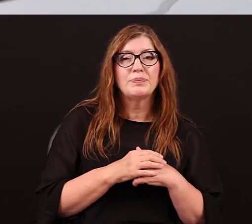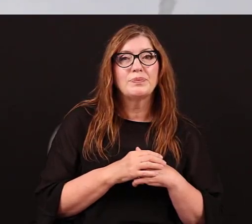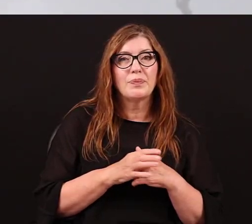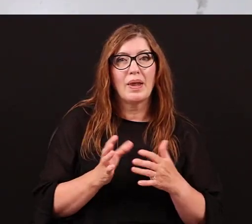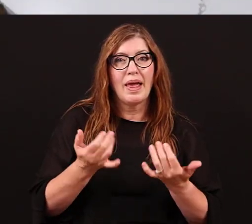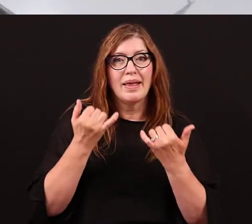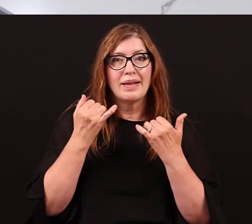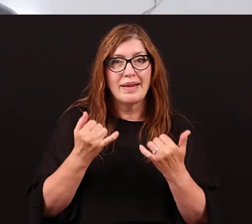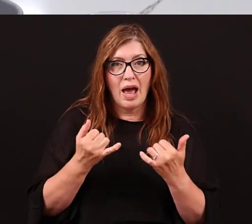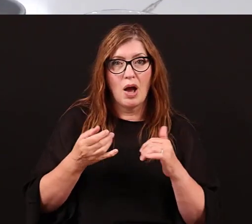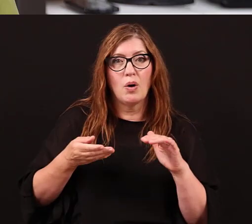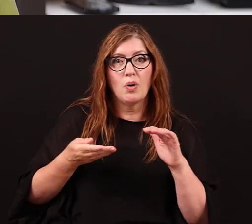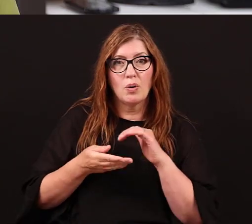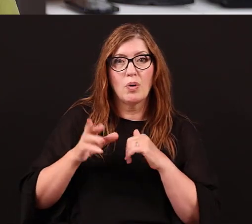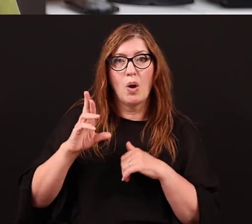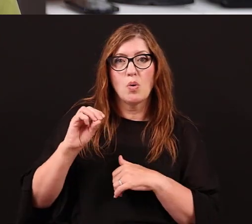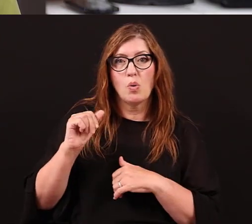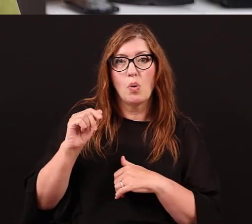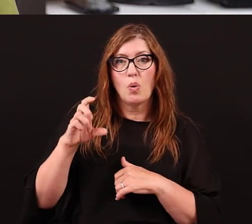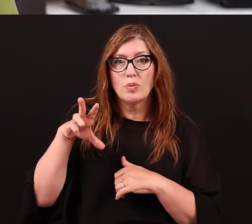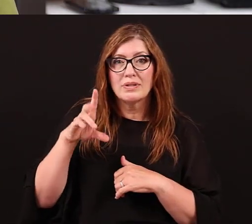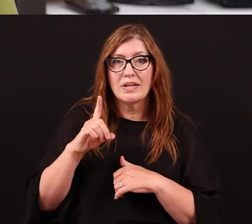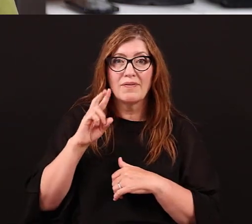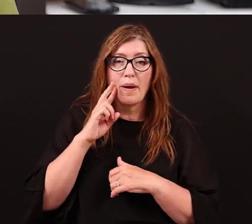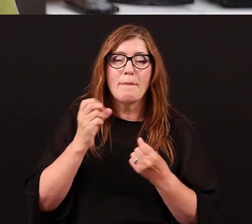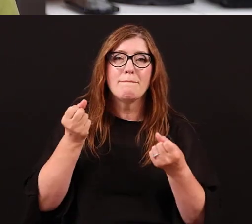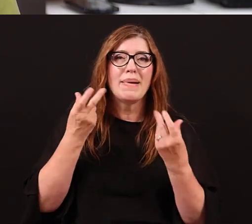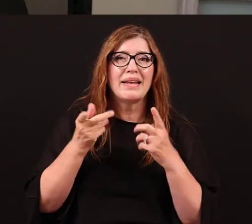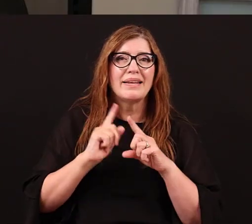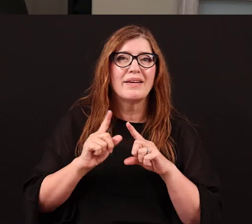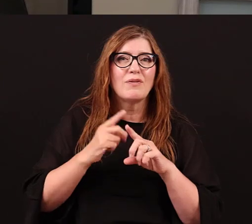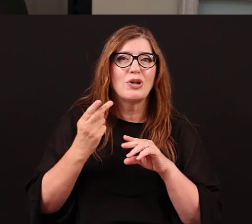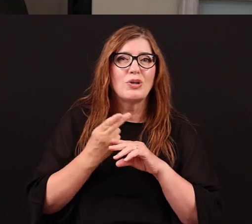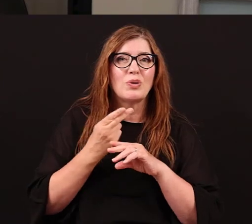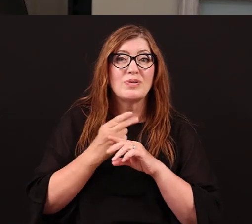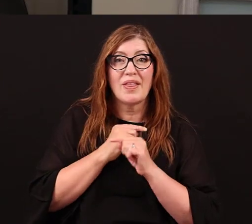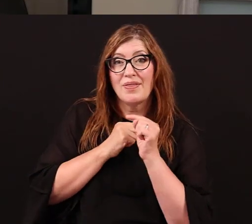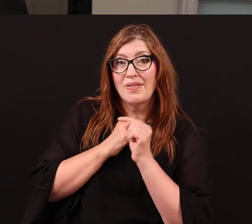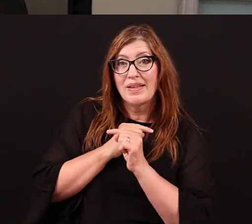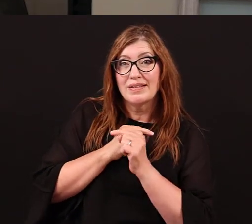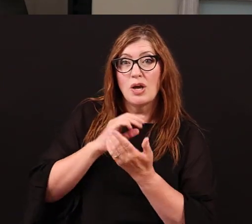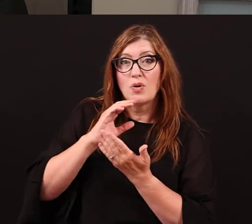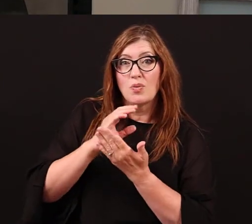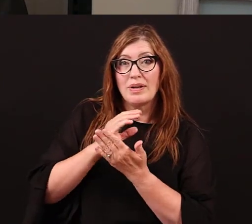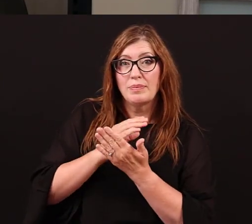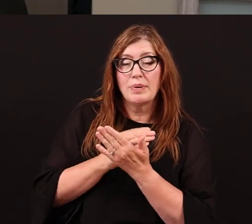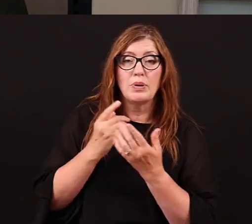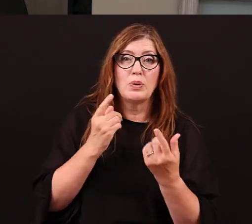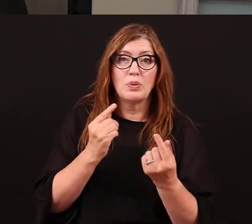So now with roasted vegetables, there's many uses of roasted vegetables. This particular recipe, what I'm gonna do is we're going